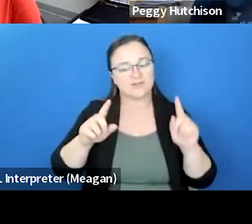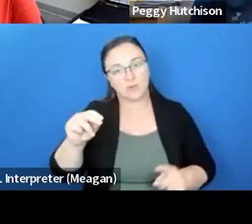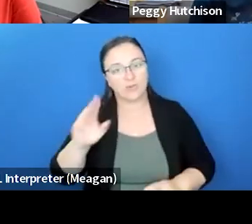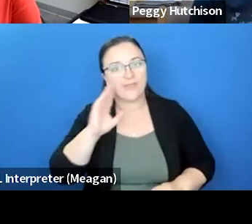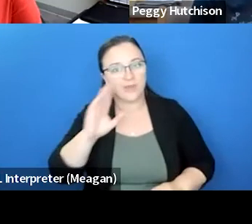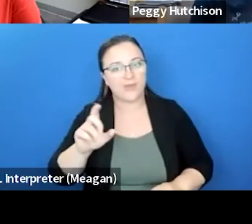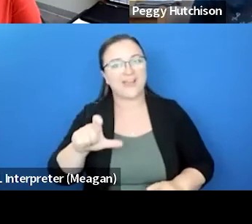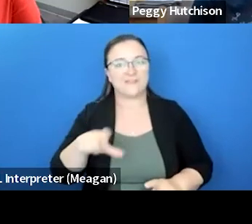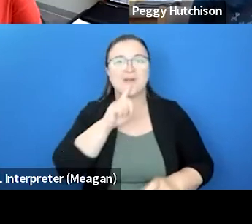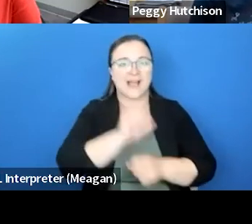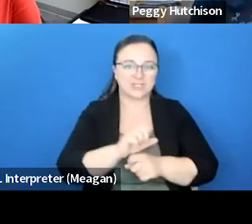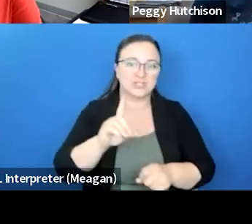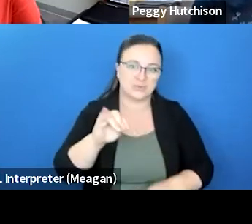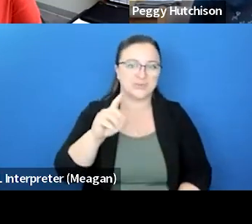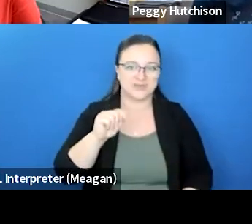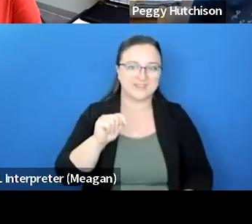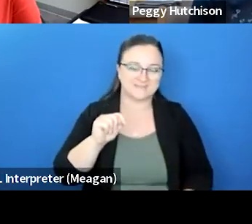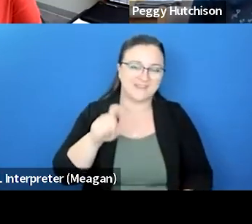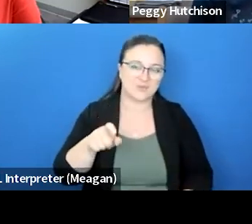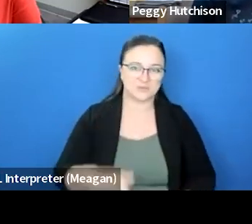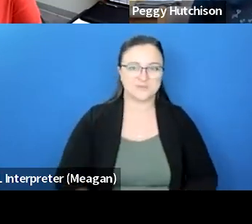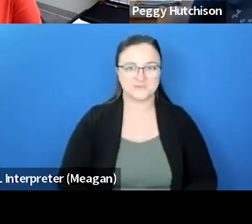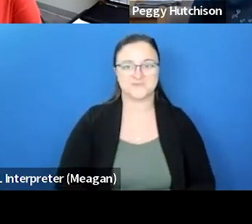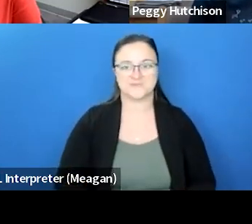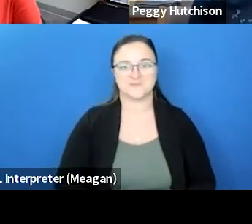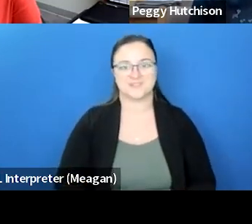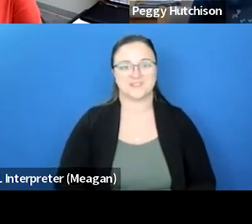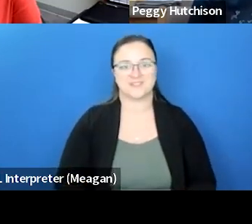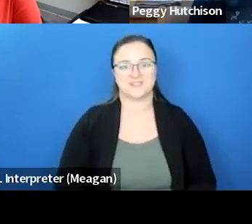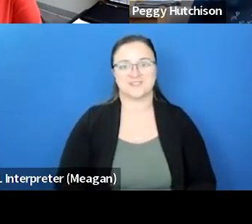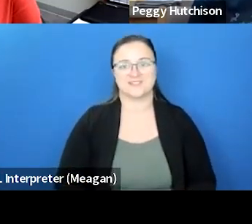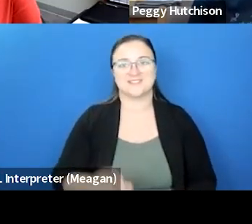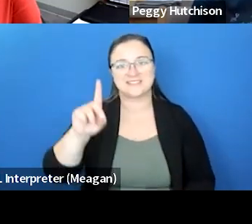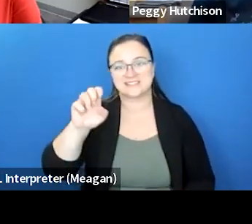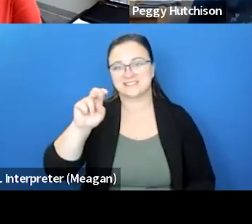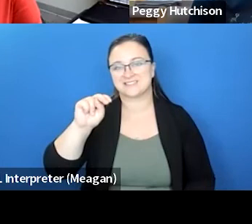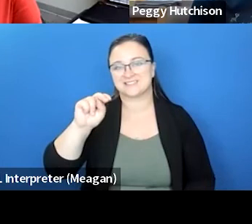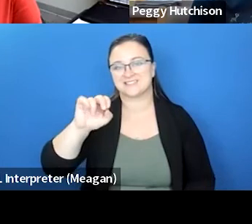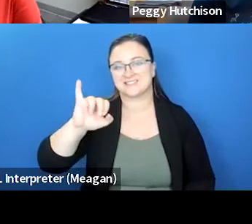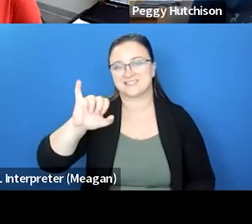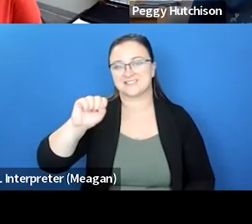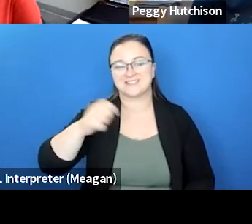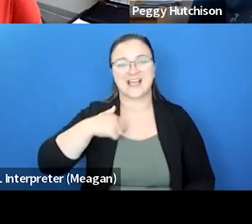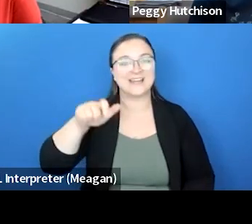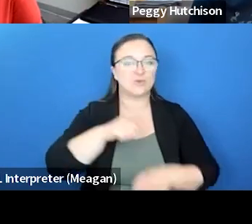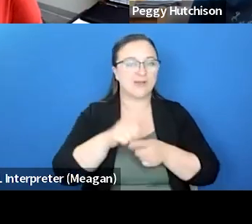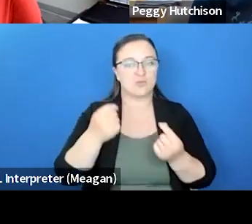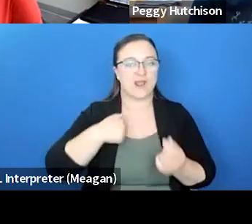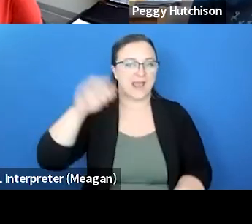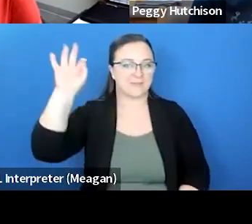into practice and remind myself to do it, yeah. One of the things I've learned is I need to practice what preach.